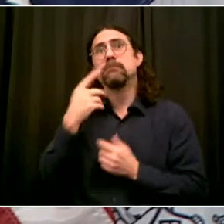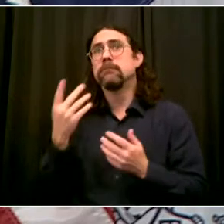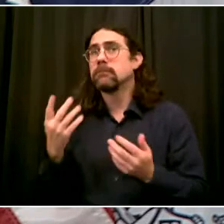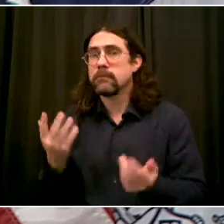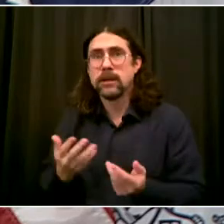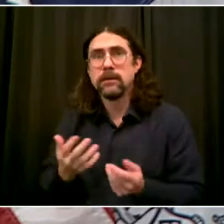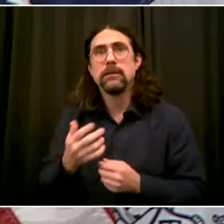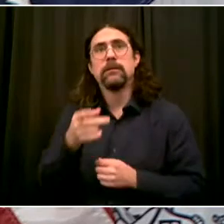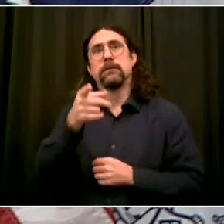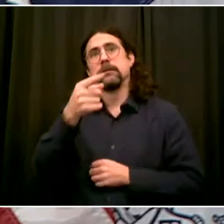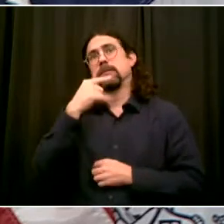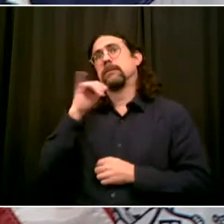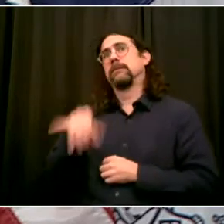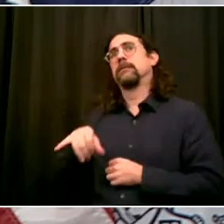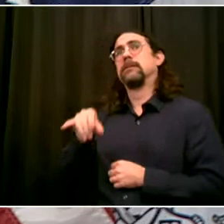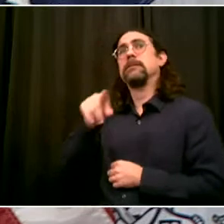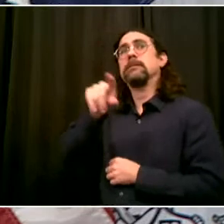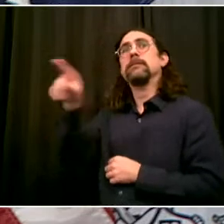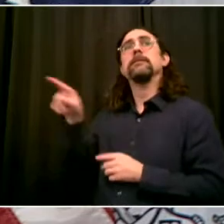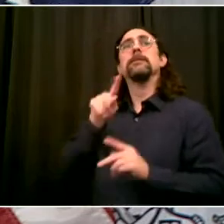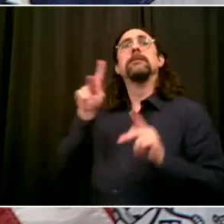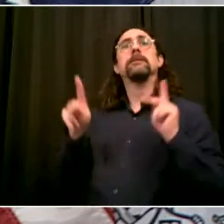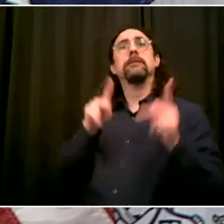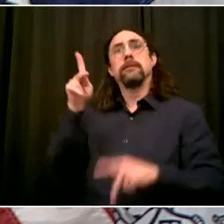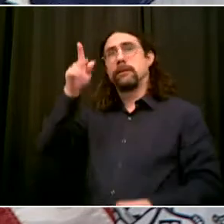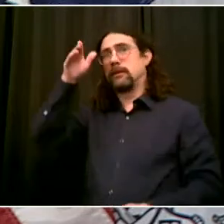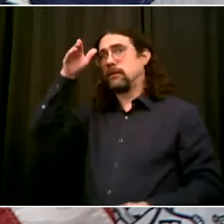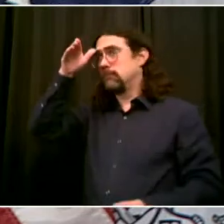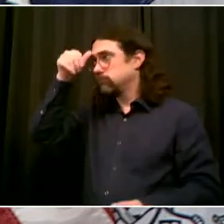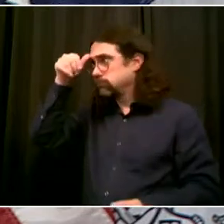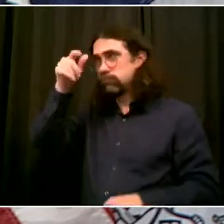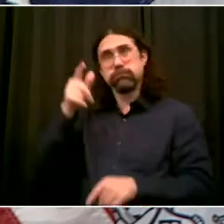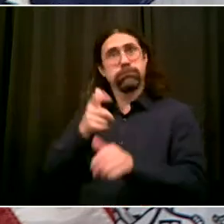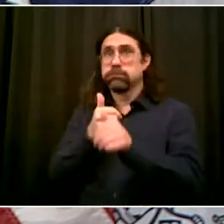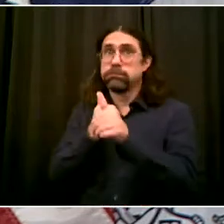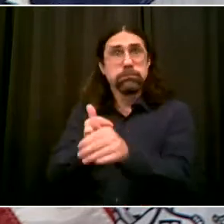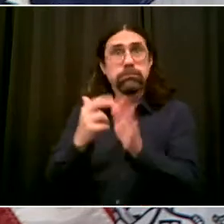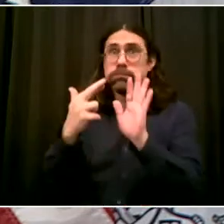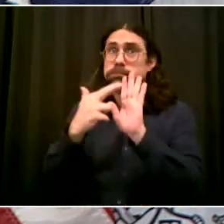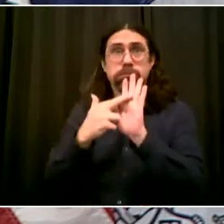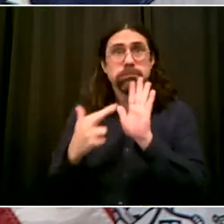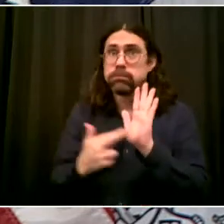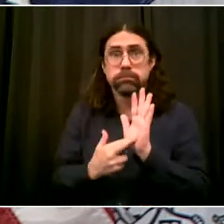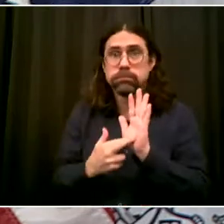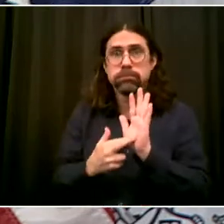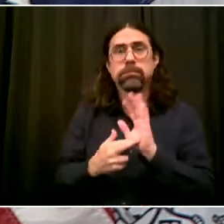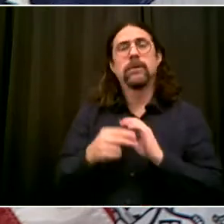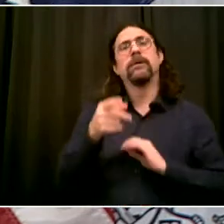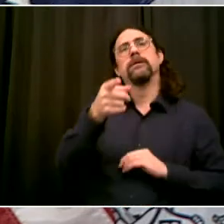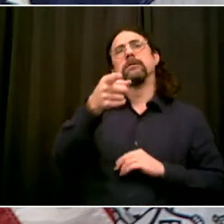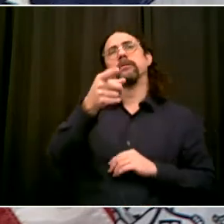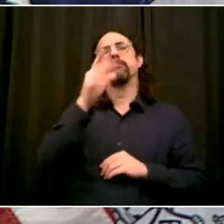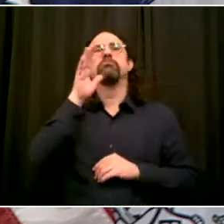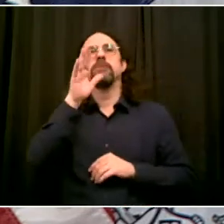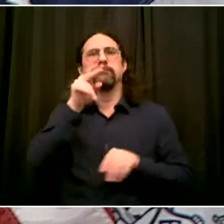WILL BEE SUBSTANTIAL FINANCIAL PENALTIES AND WE'LL MAKE THAT VERYRYI VVVID. HOW WILL ENFORCERS DECIDE WHO TO